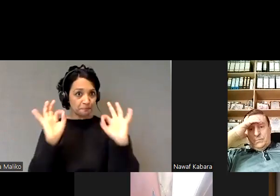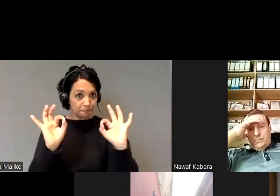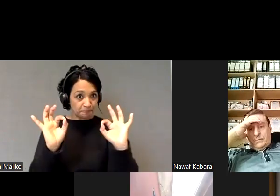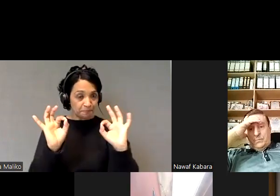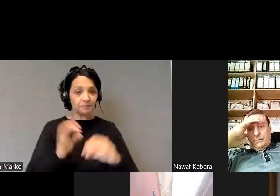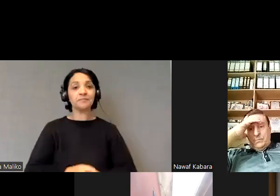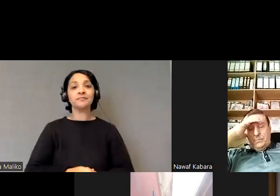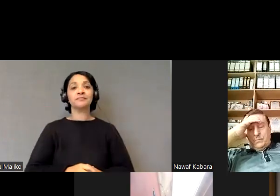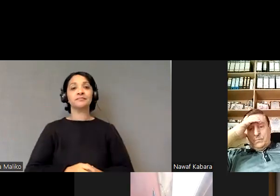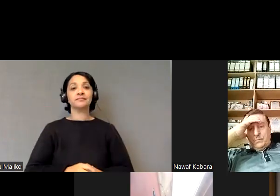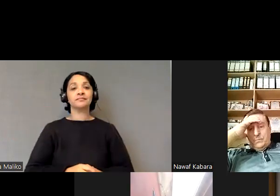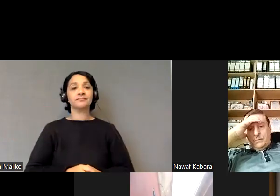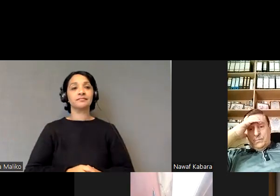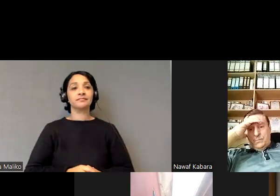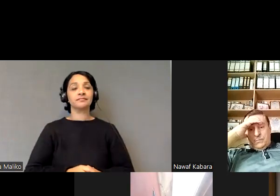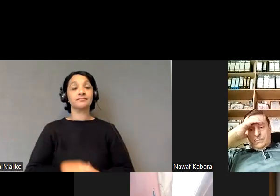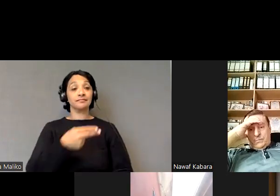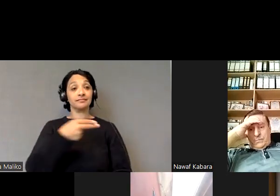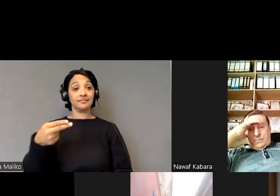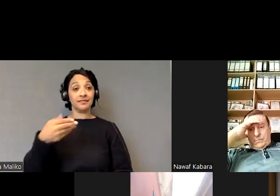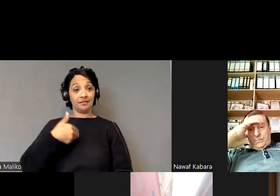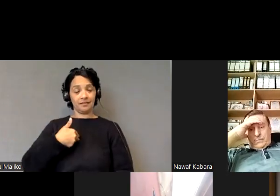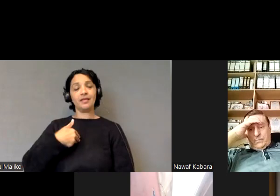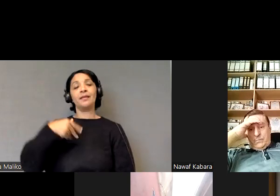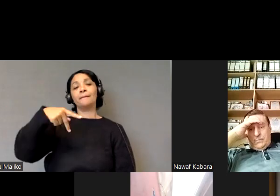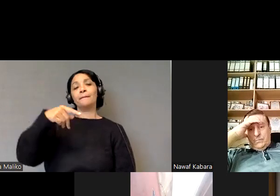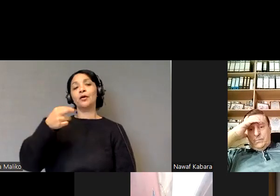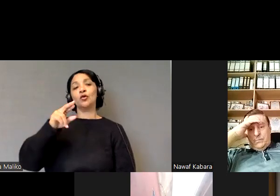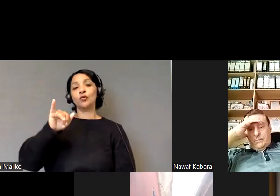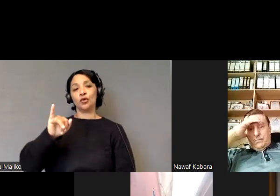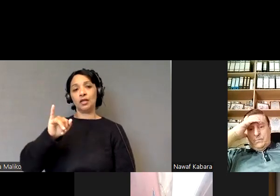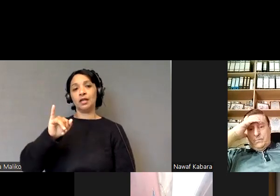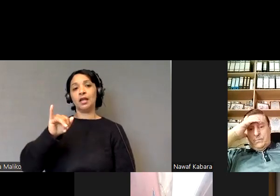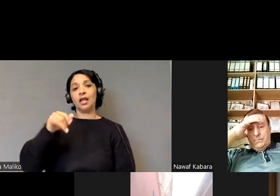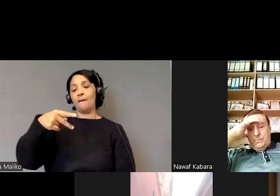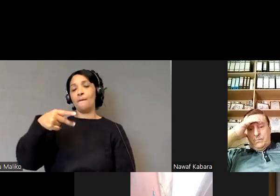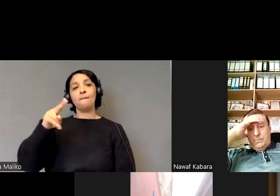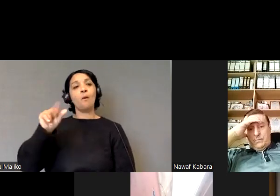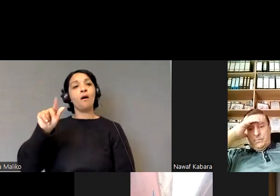So as mentioned my name is Petri Puhakka and my current position is at the centre for inclusion